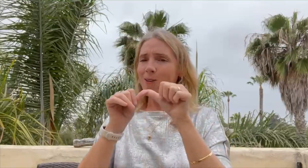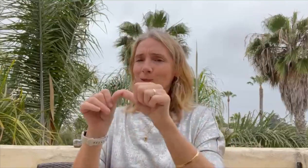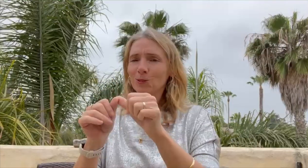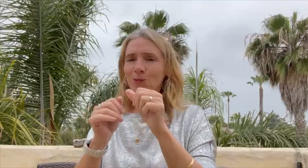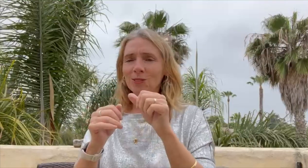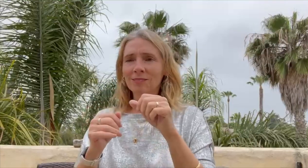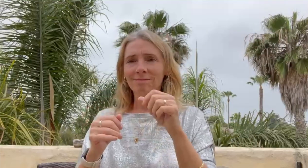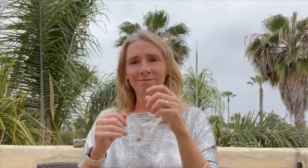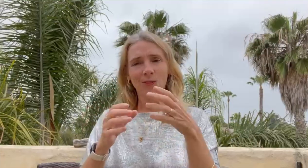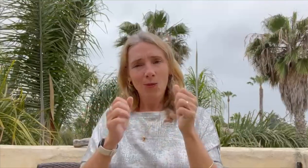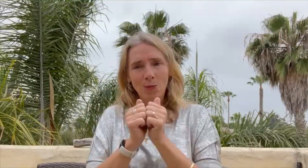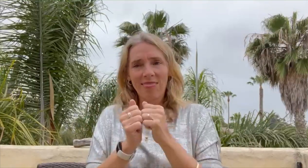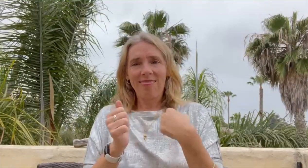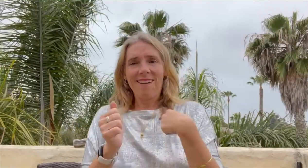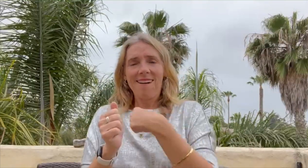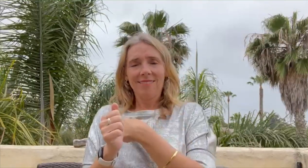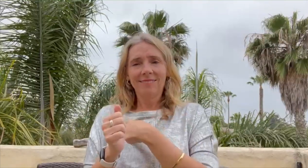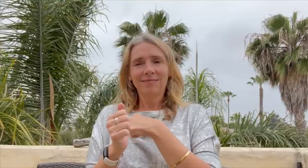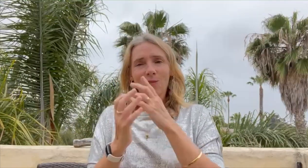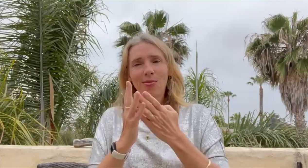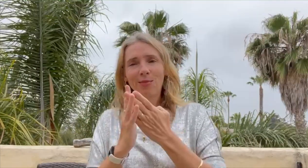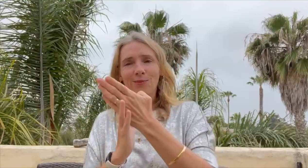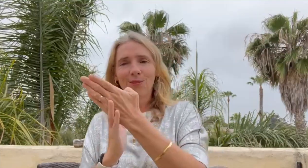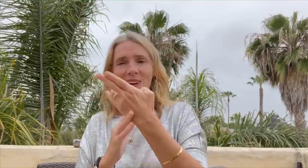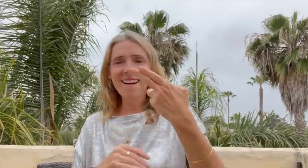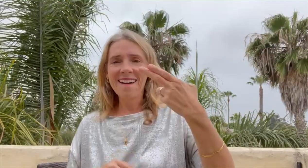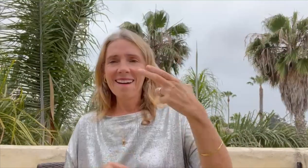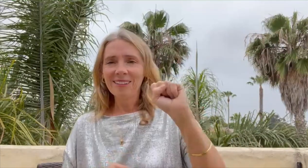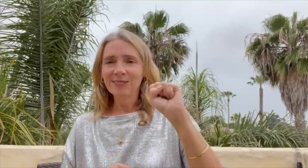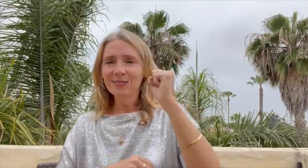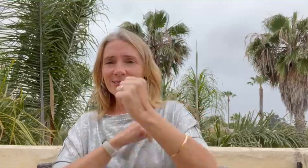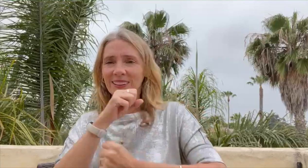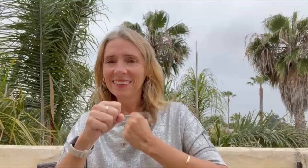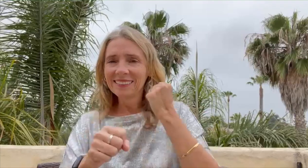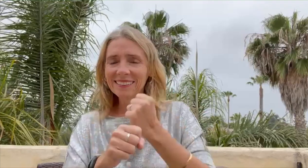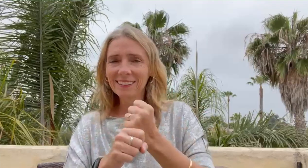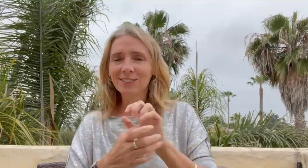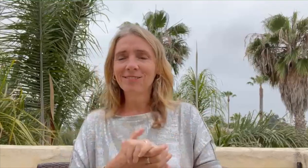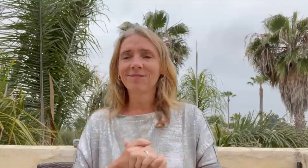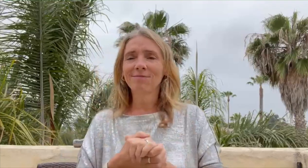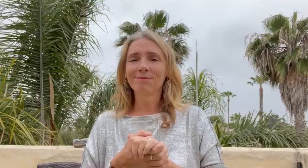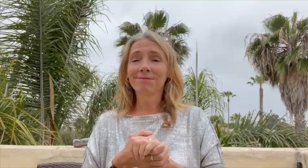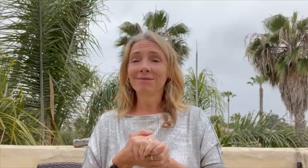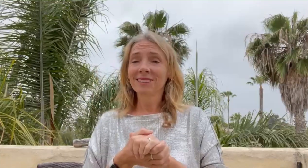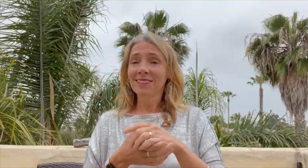I am very happy that you will continue your education with us through your high school careers.